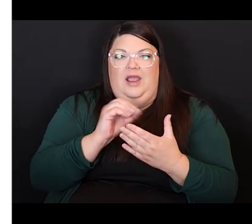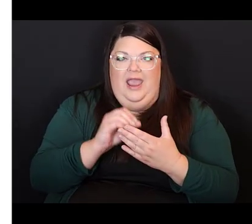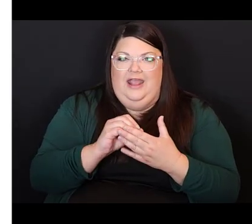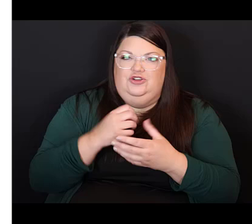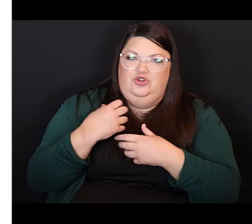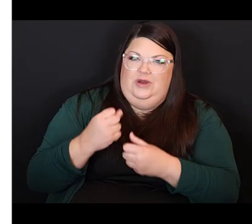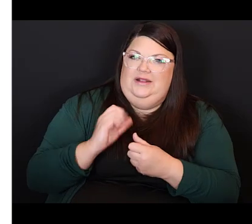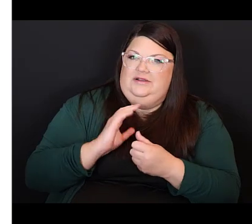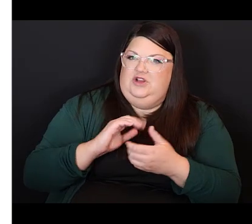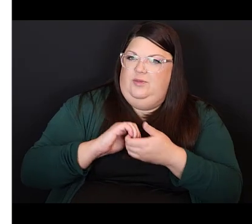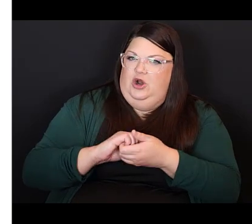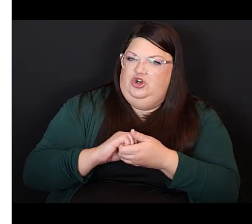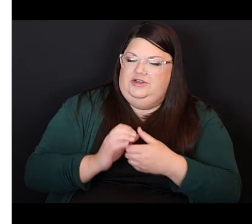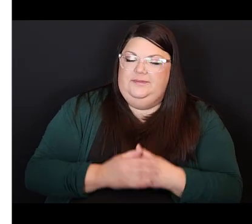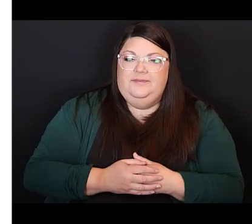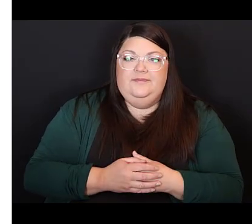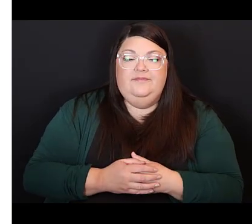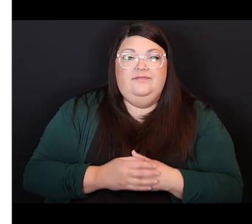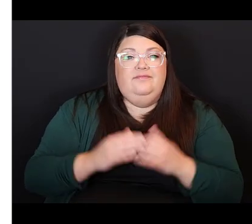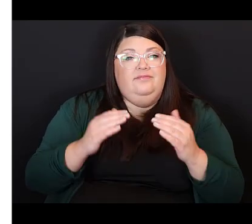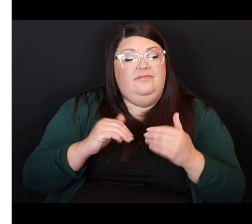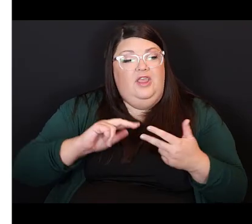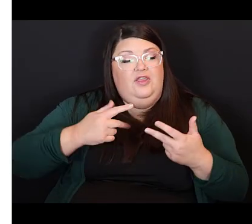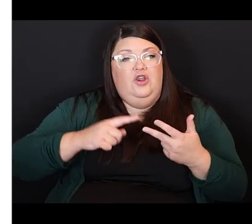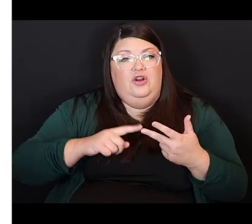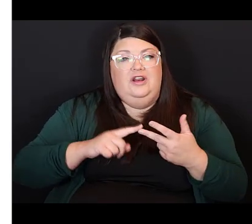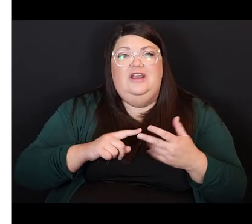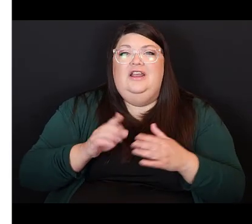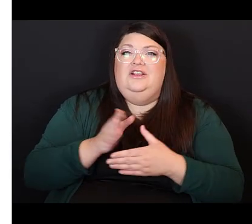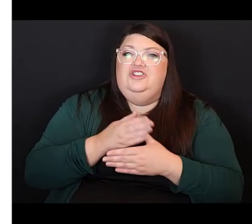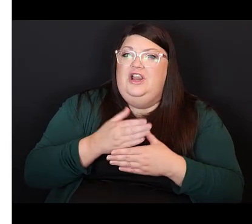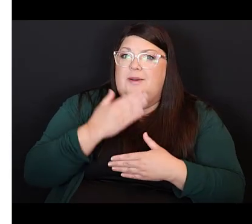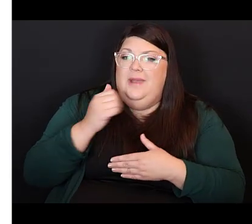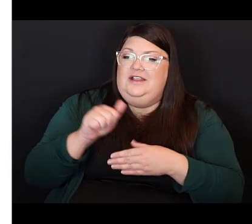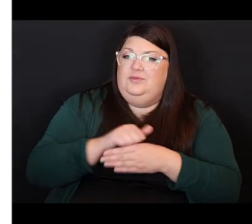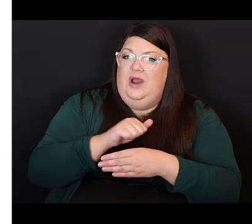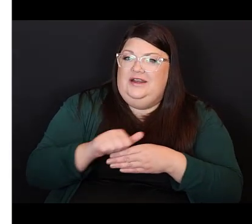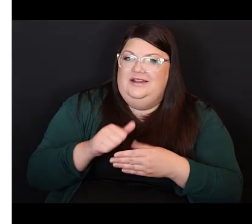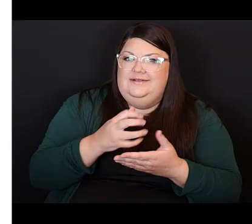Share Best Practices: Take advantage of each other's experiences. Sharing